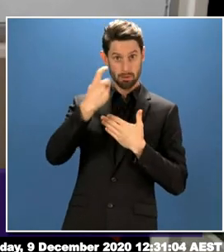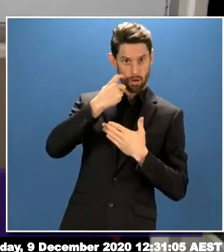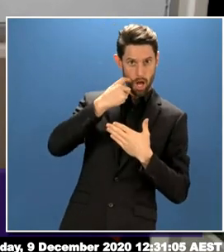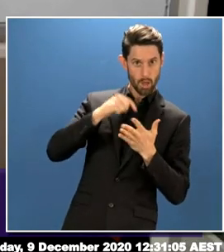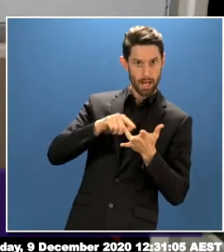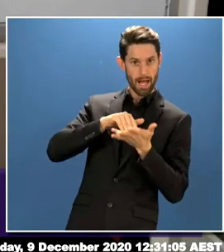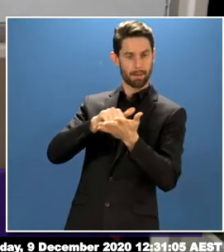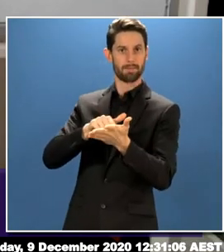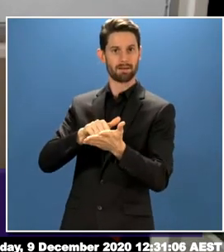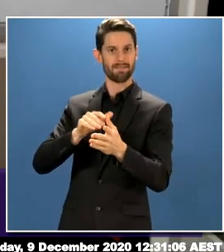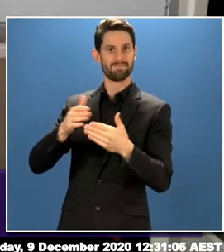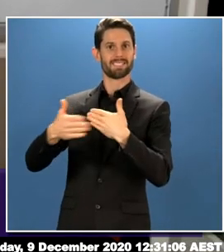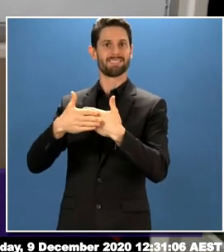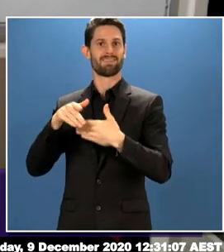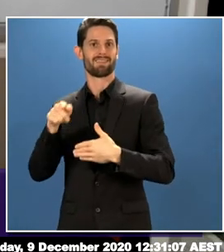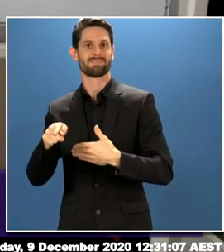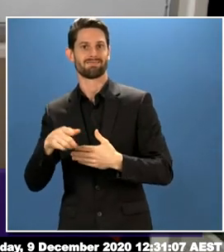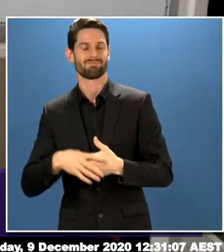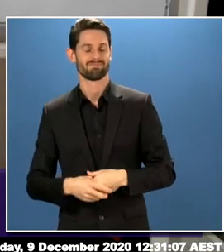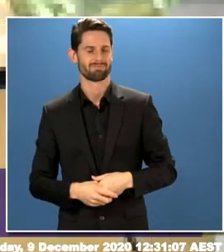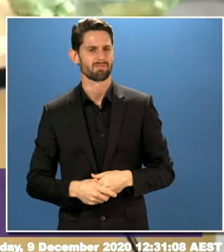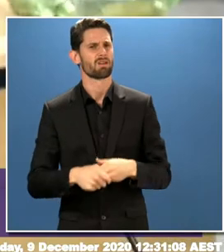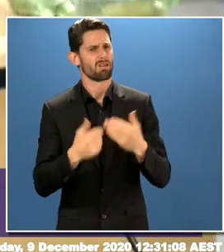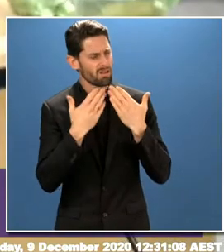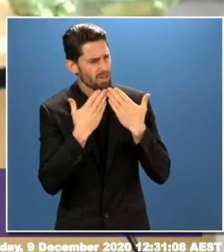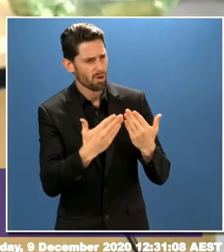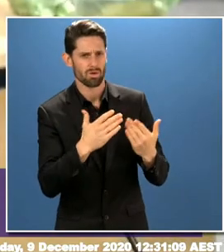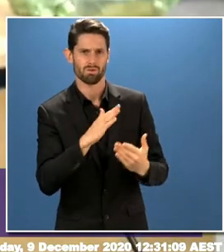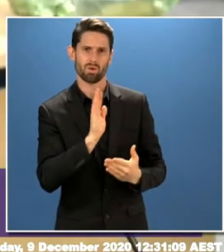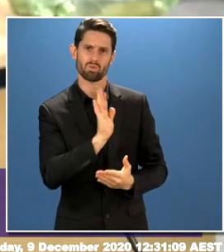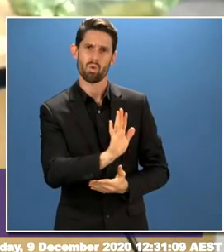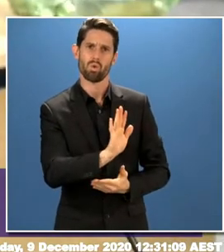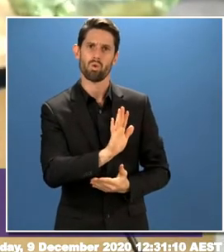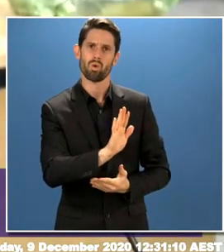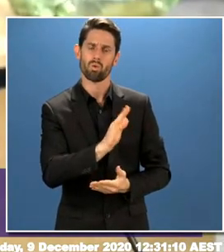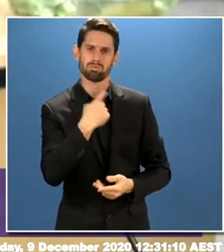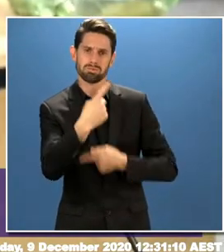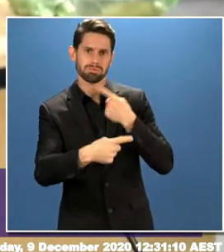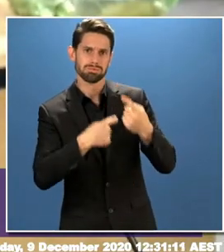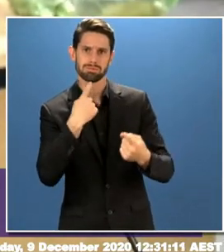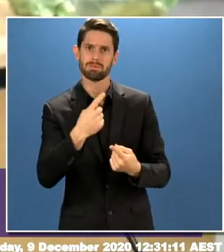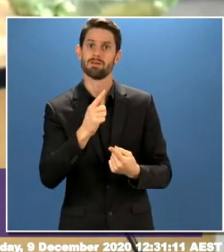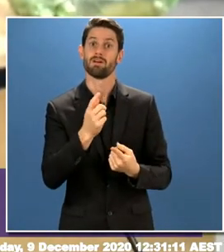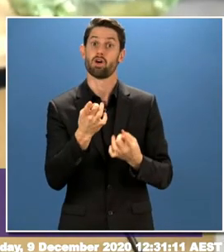Thank you, Ms Kroes. I'm very grateful for your evidence. I'm going to move now on to part two. So we have addressed your statement.